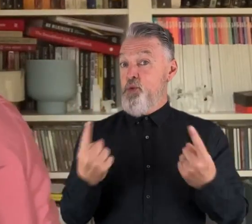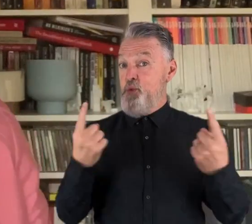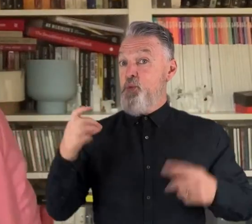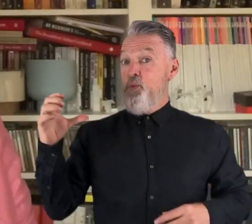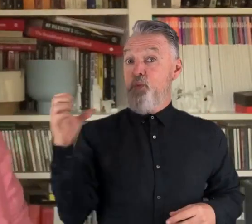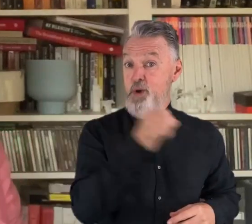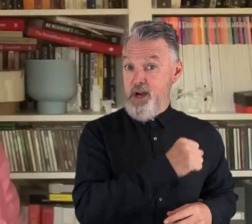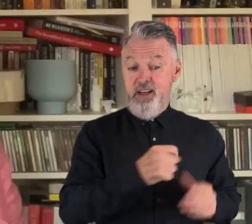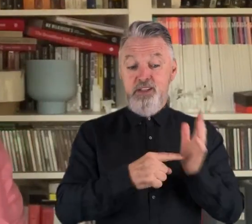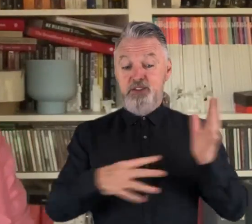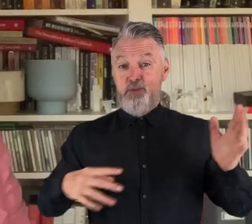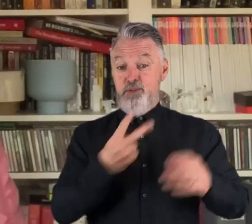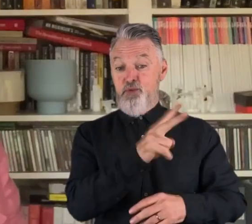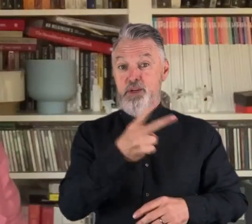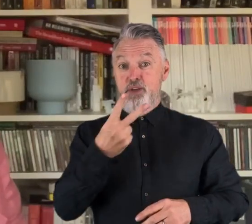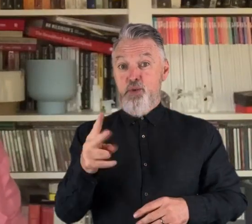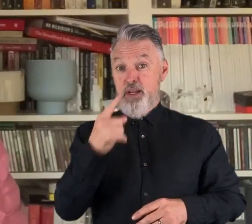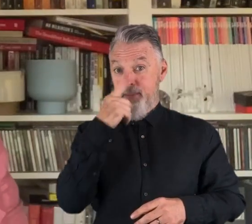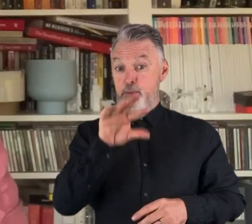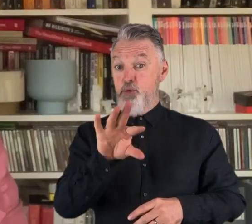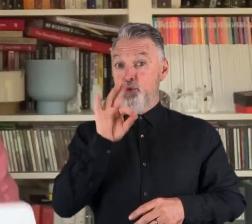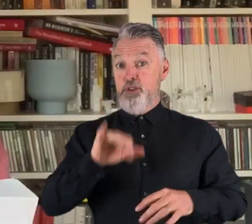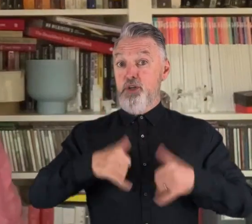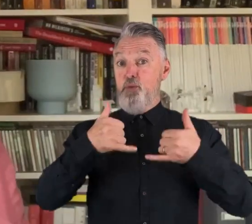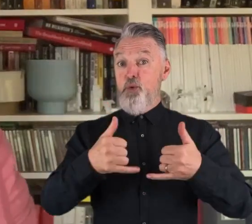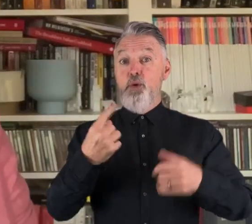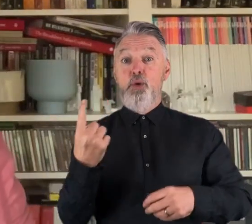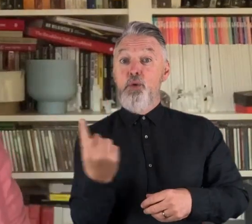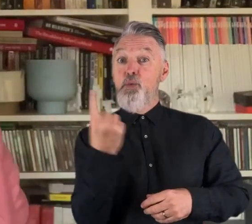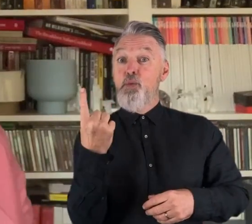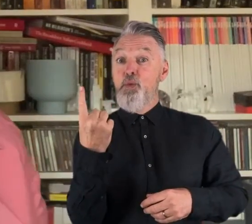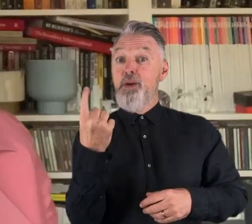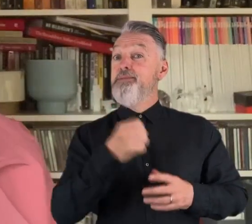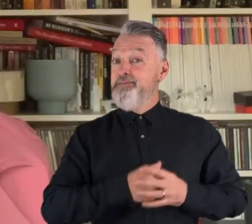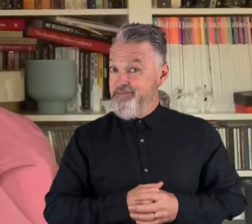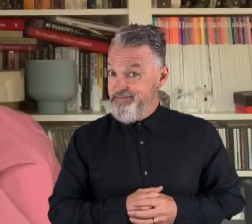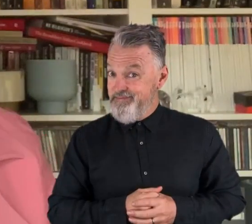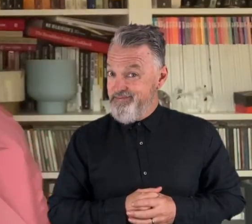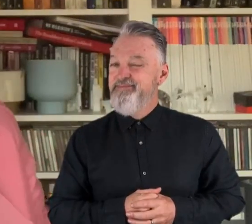the Telstra 2020 people's choice award goes to Speech Frog! Congratulations guys,